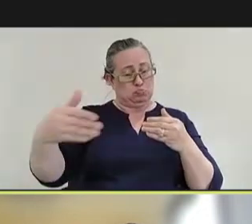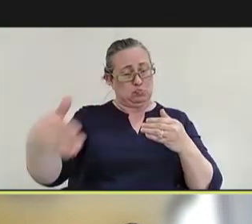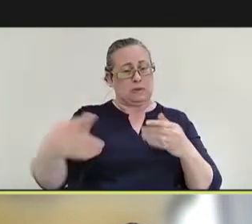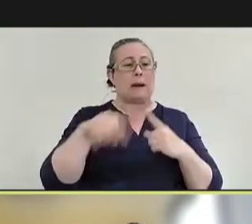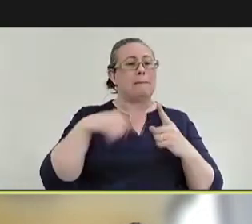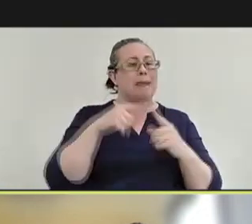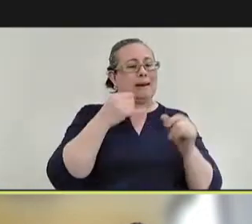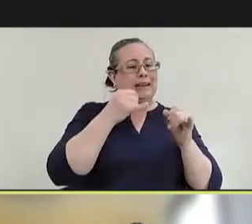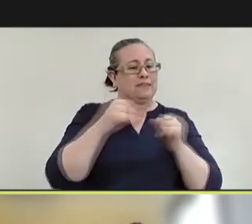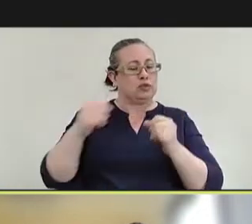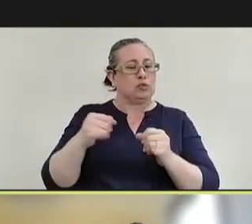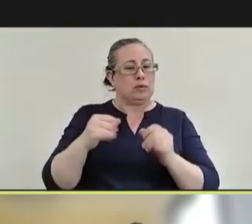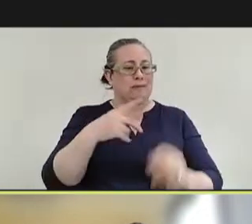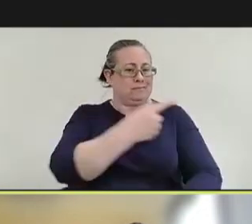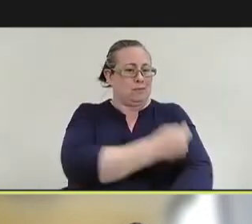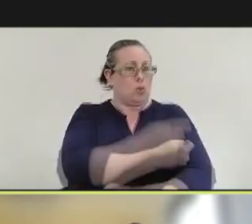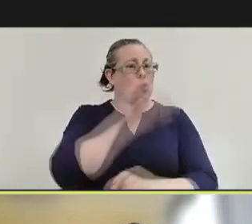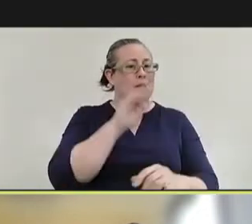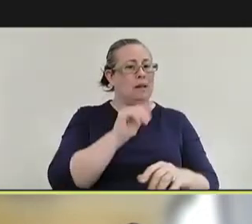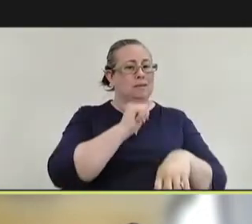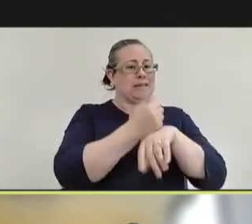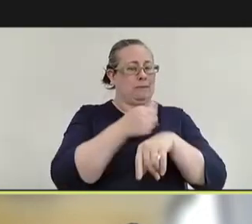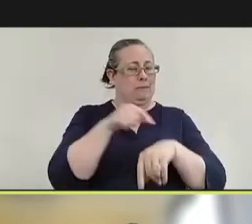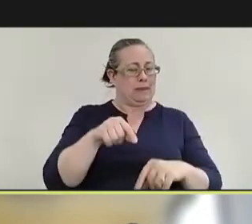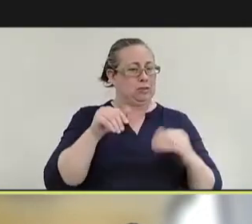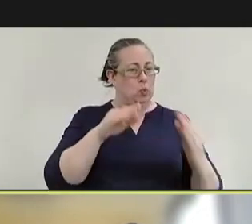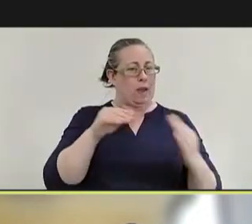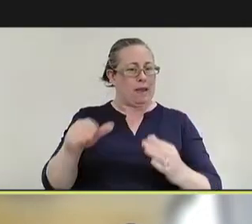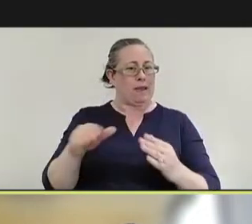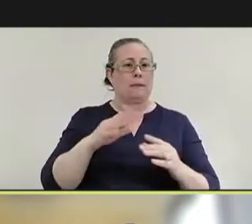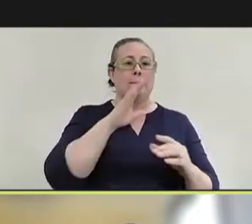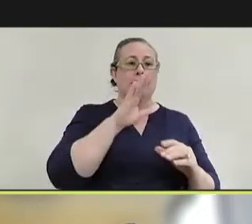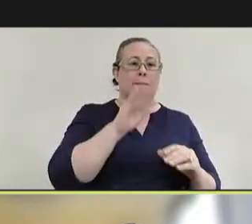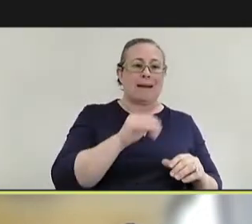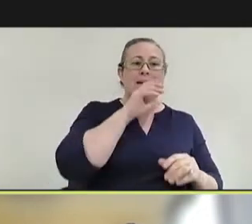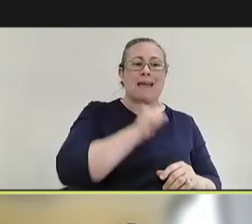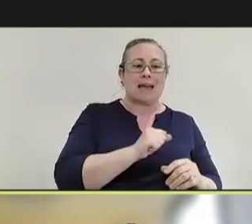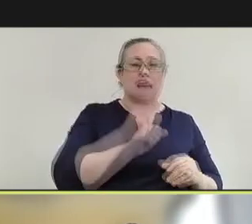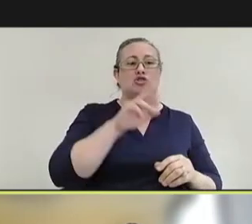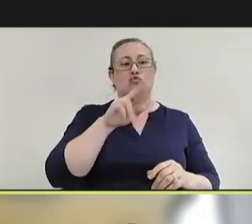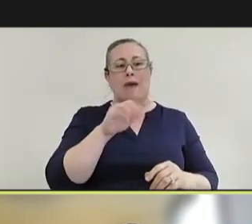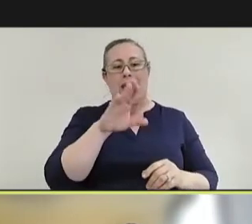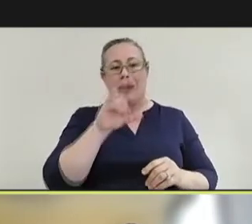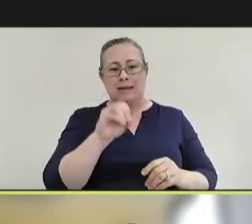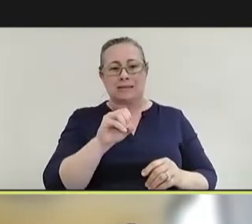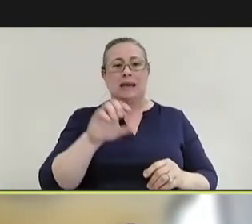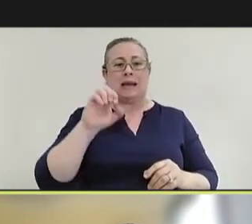is going to be oriented this way, so you'll see it by age group, by race, ethnicity, in a fairly